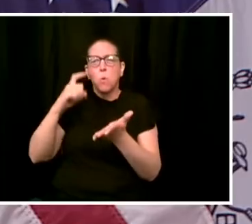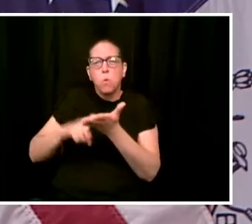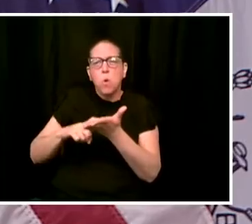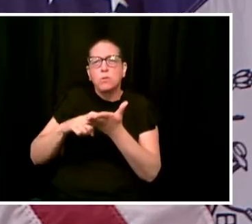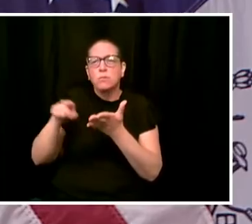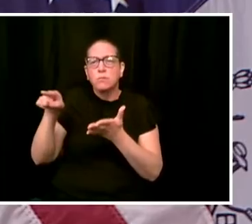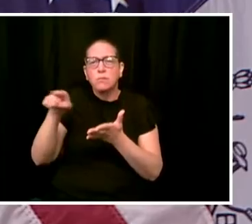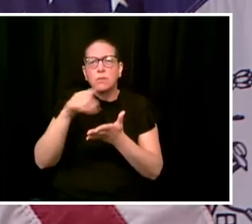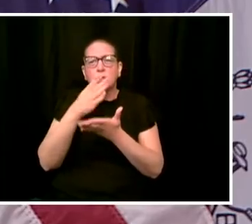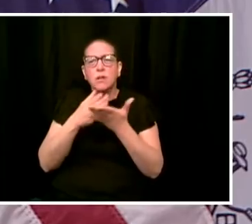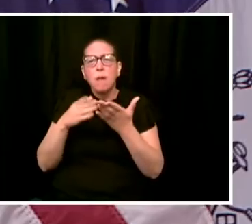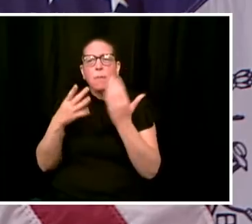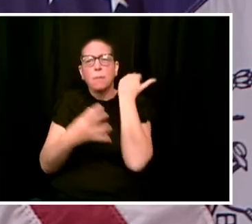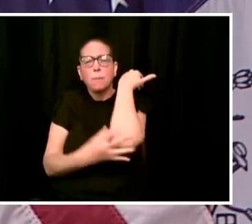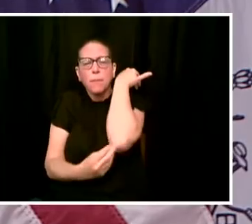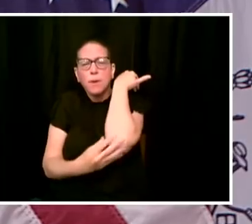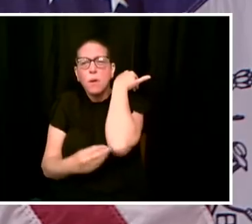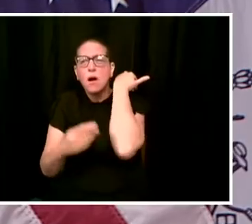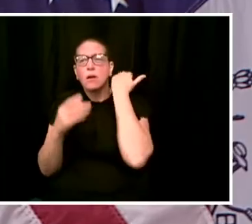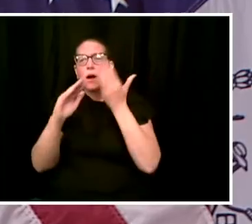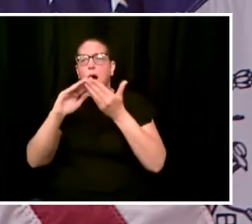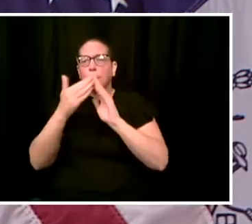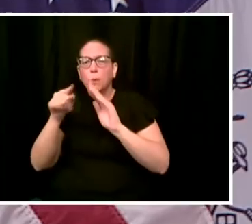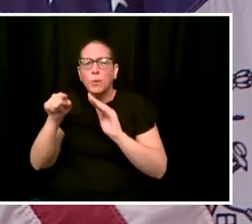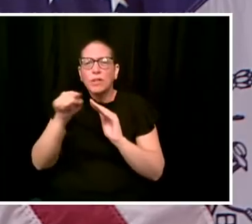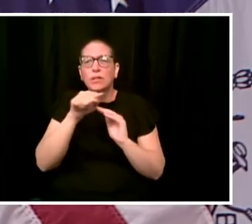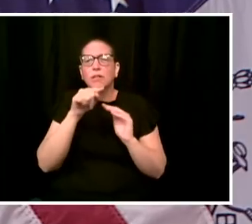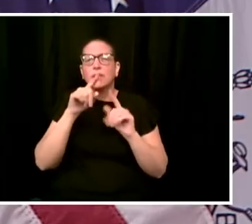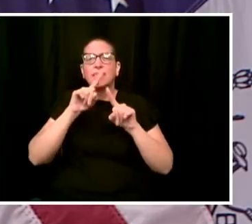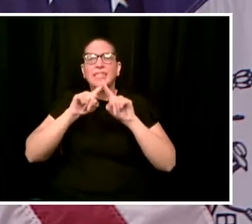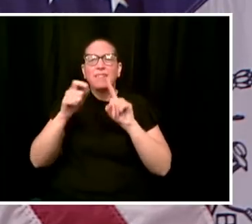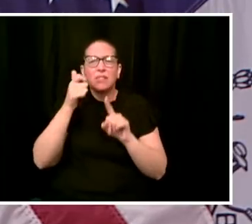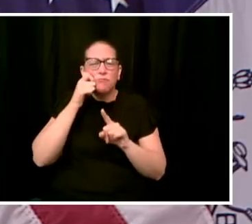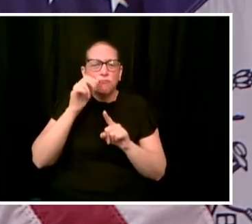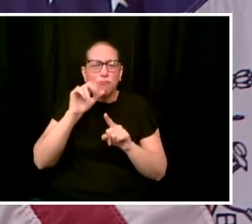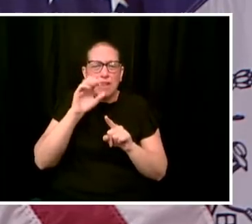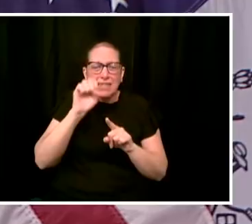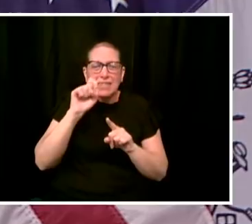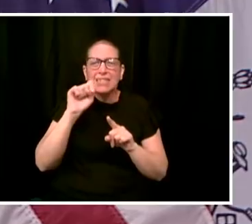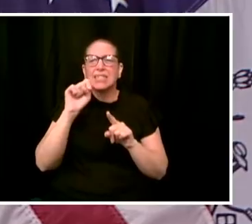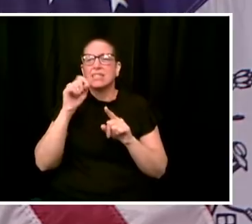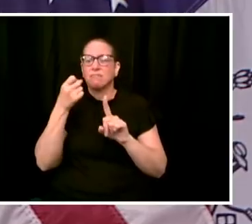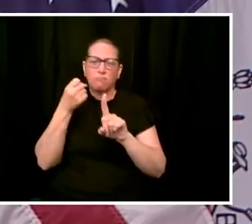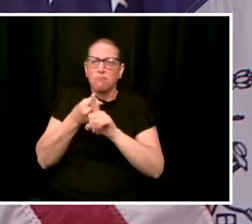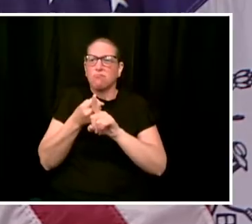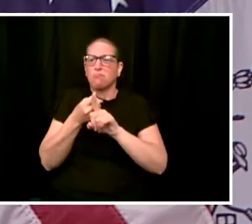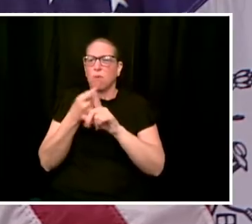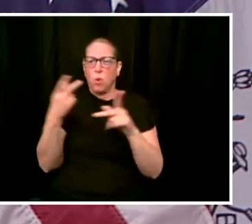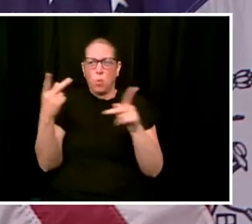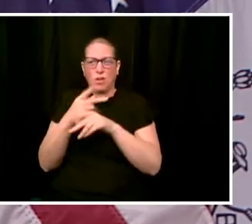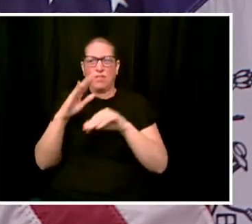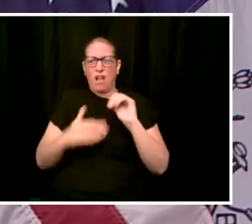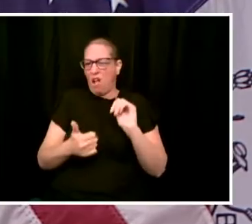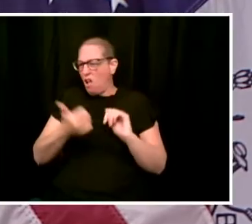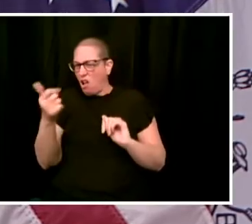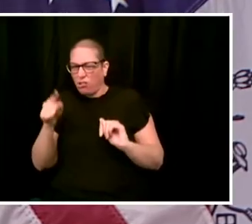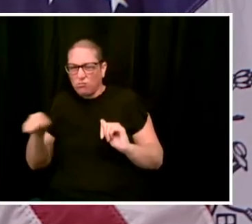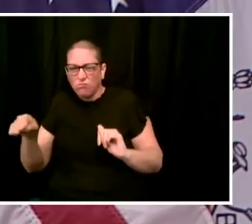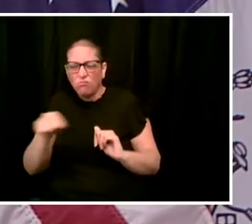BE SUGAR COAT IT. SO WHEN WE BROUGHT OUT THE